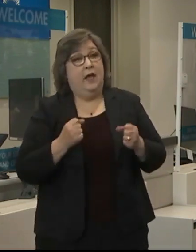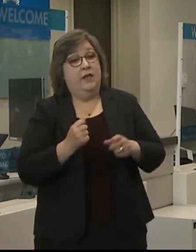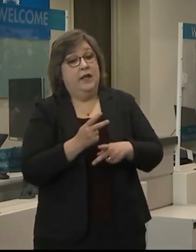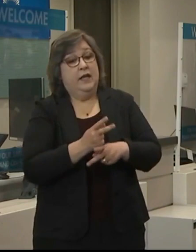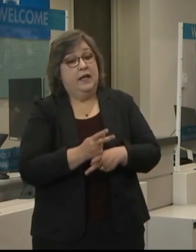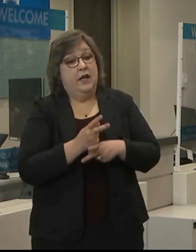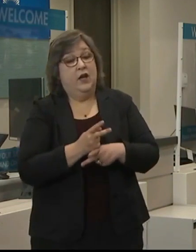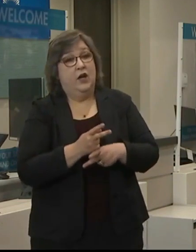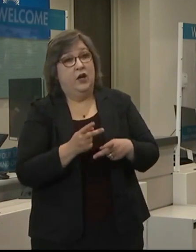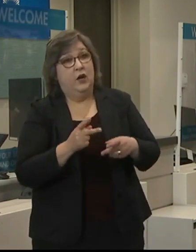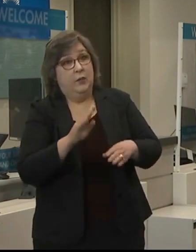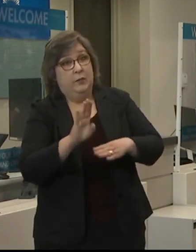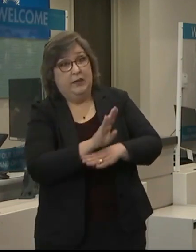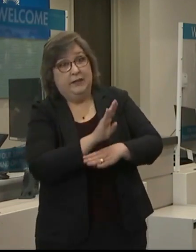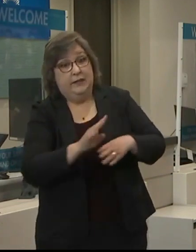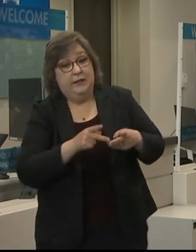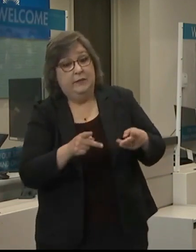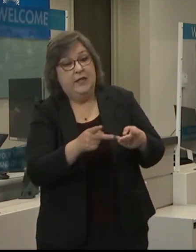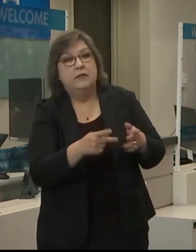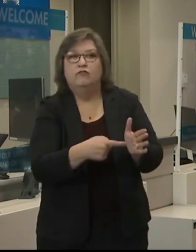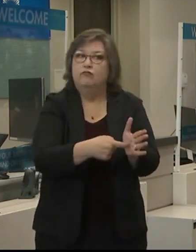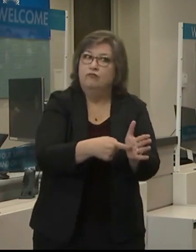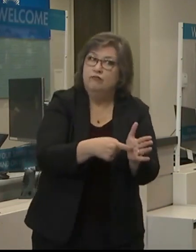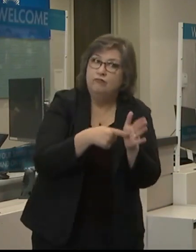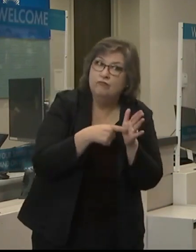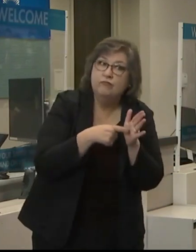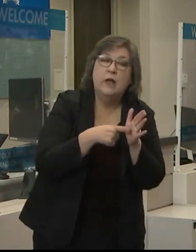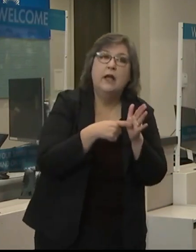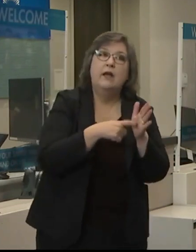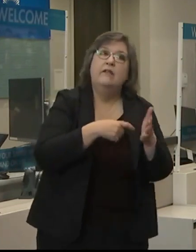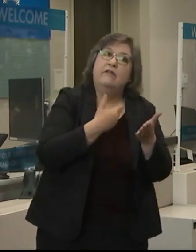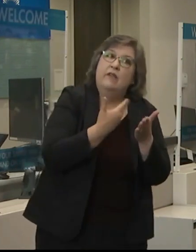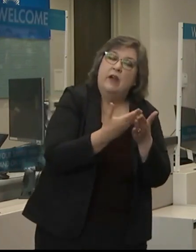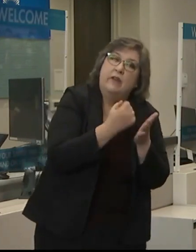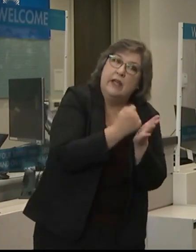vaccines but also testing. And that testing cadence will increase to twice